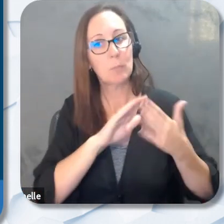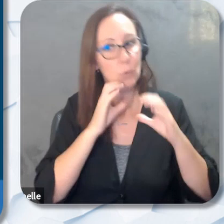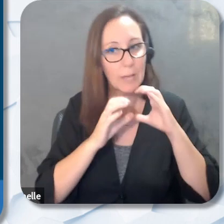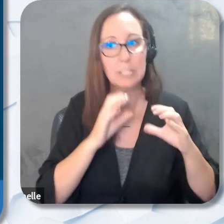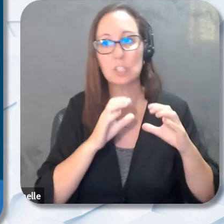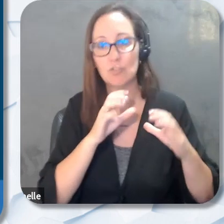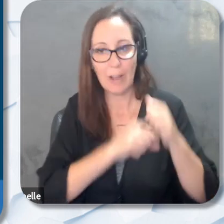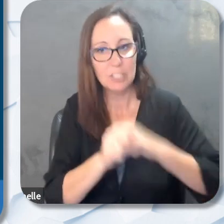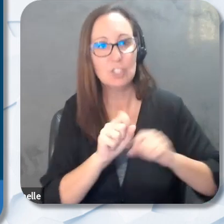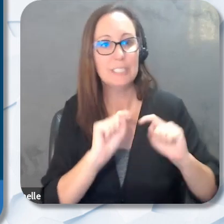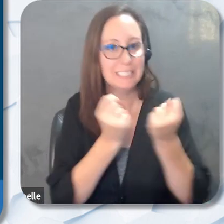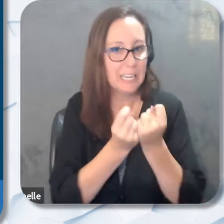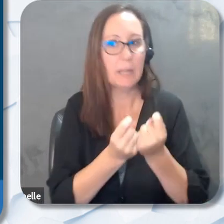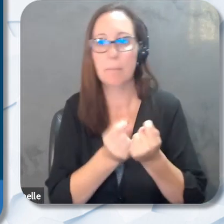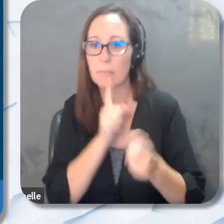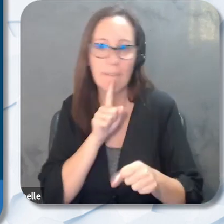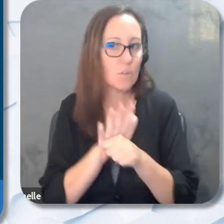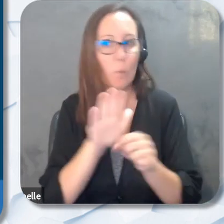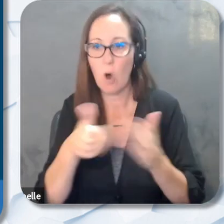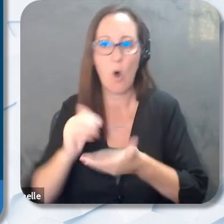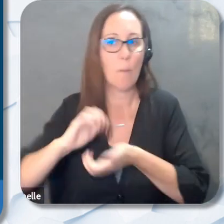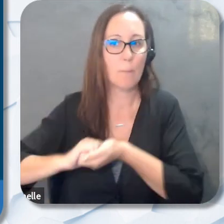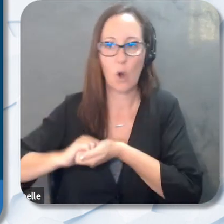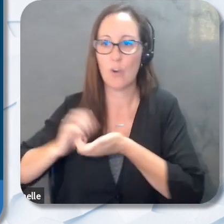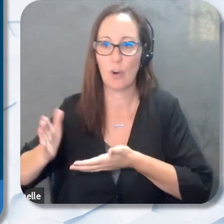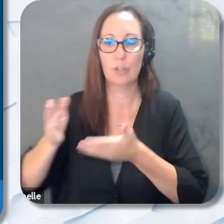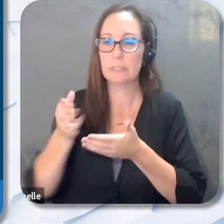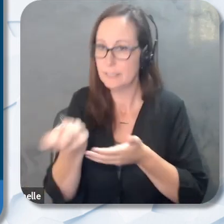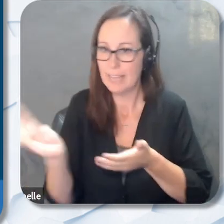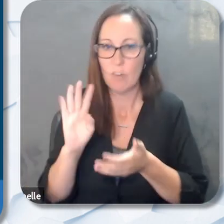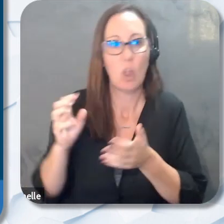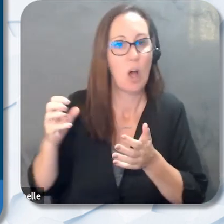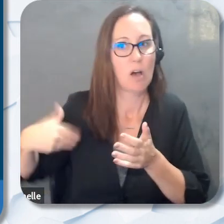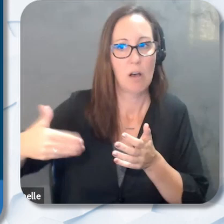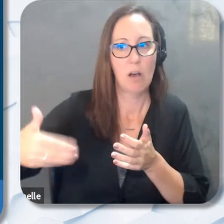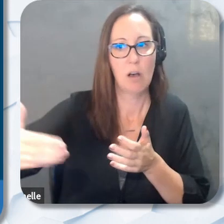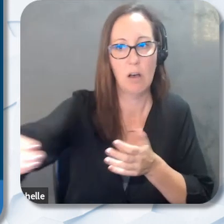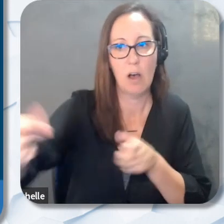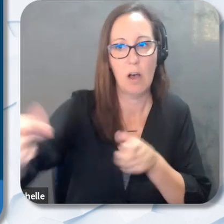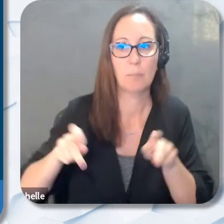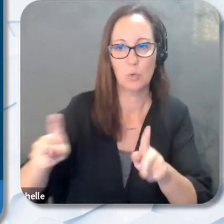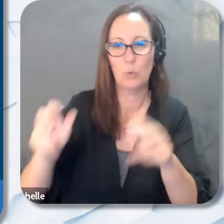To ensure all of our partners are given multiple opportunities to shape the direction of California